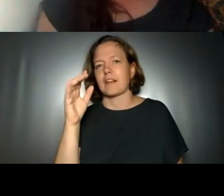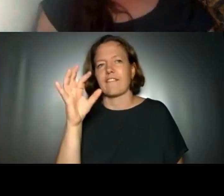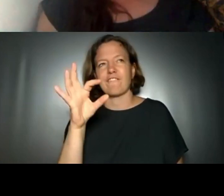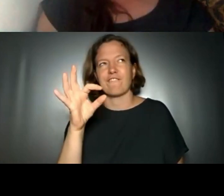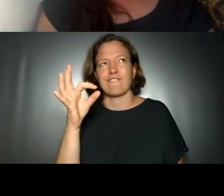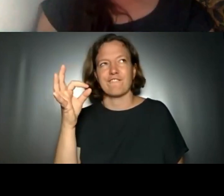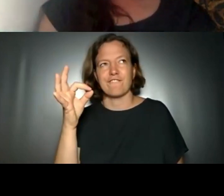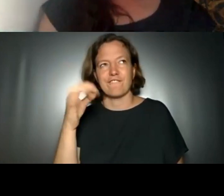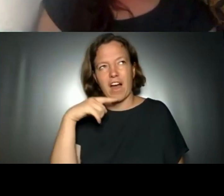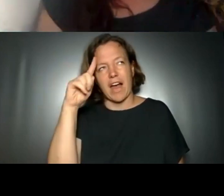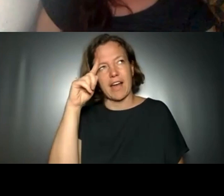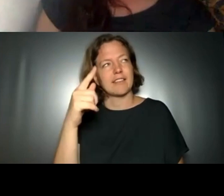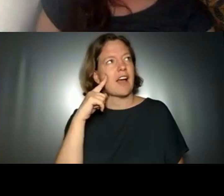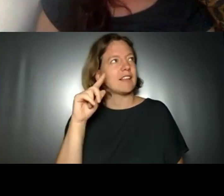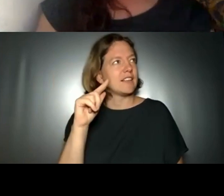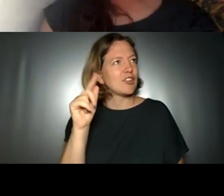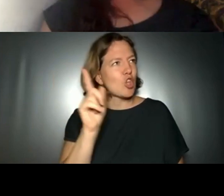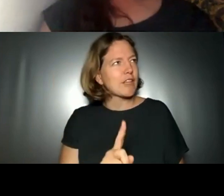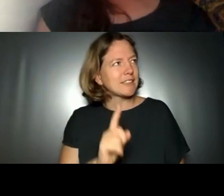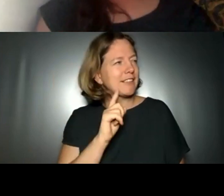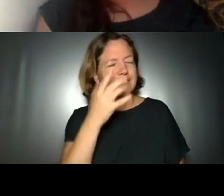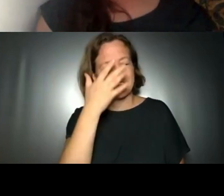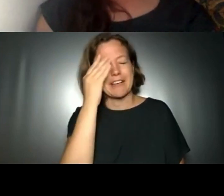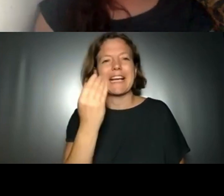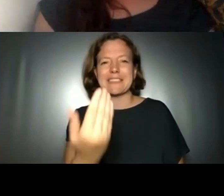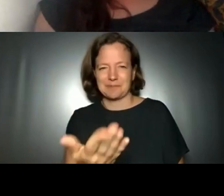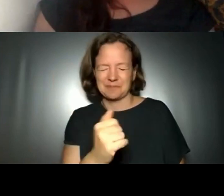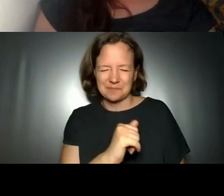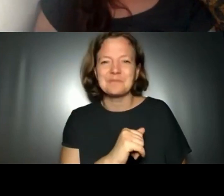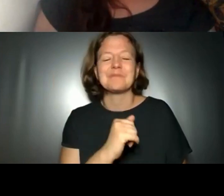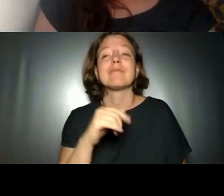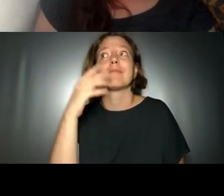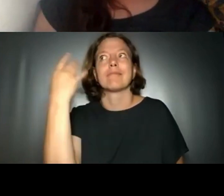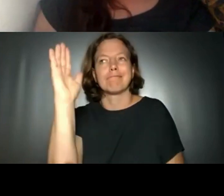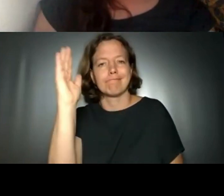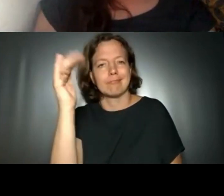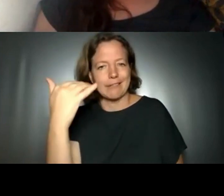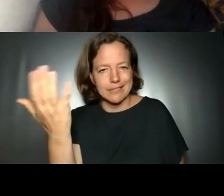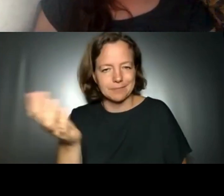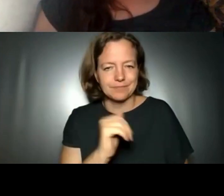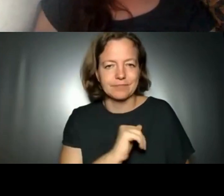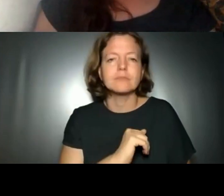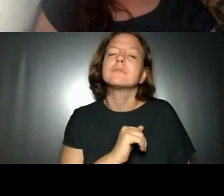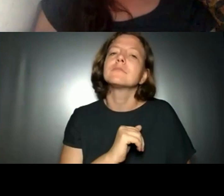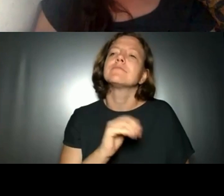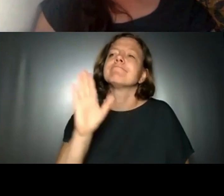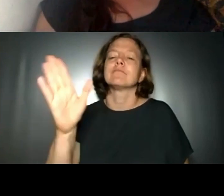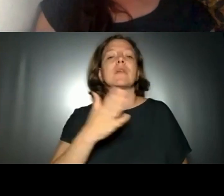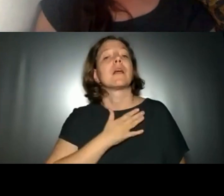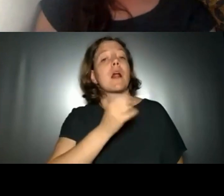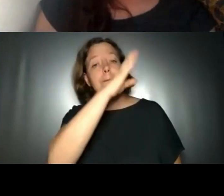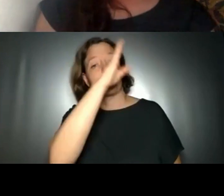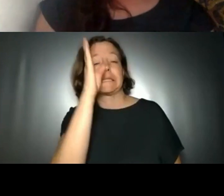The days are merging. Caro says: "I have been thinking about the idea of community in my country, Brazil.